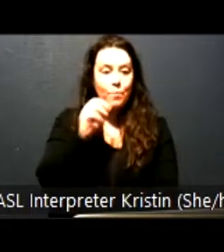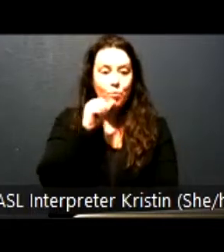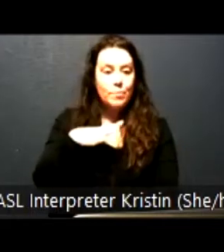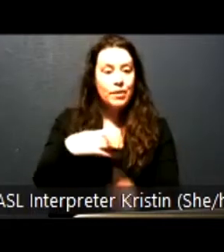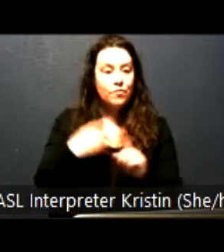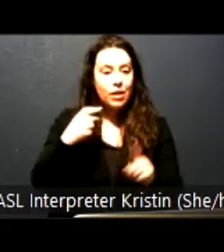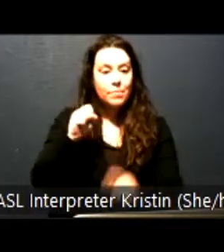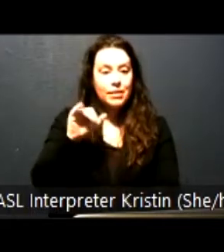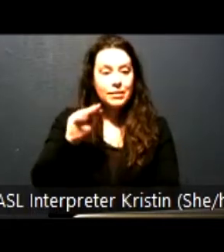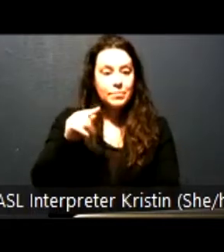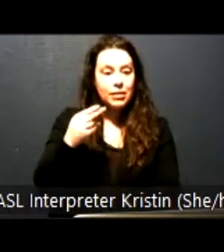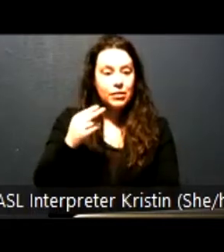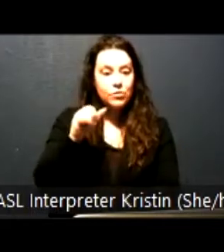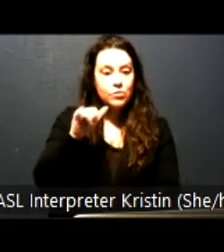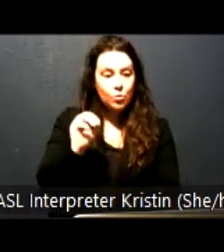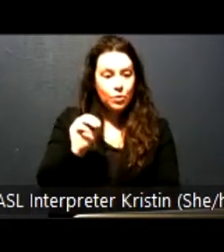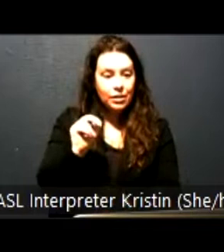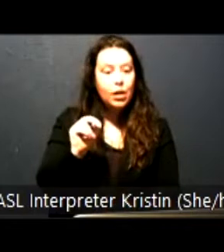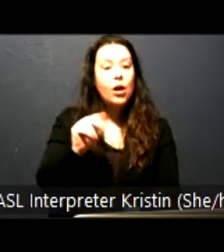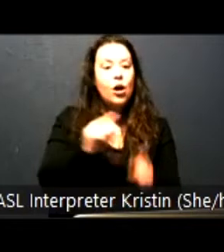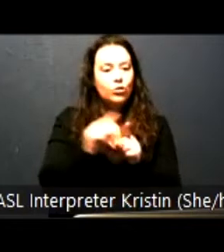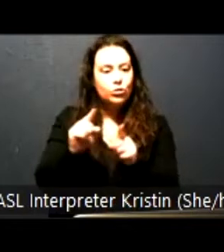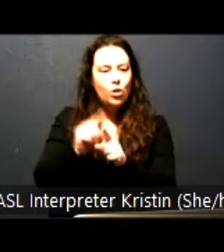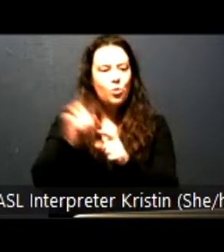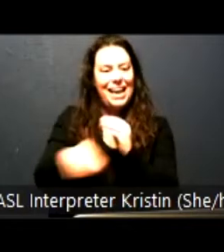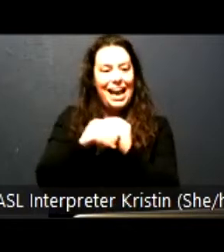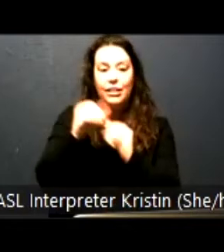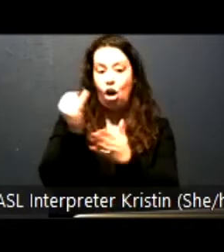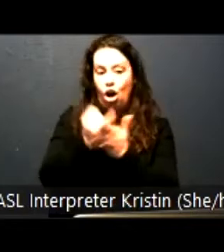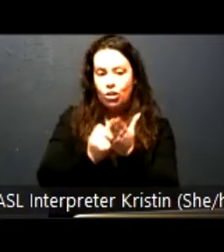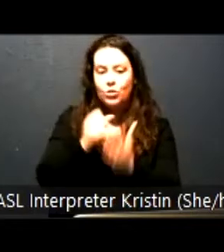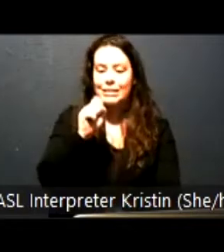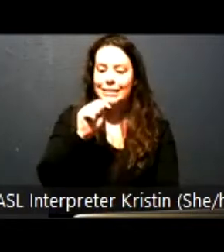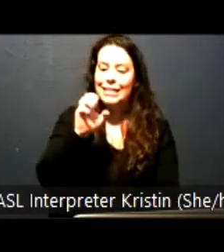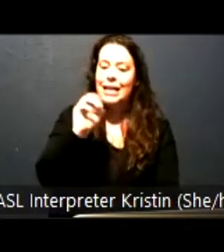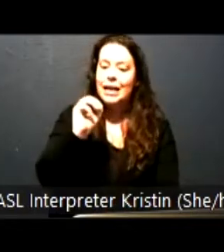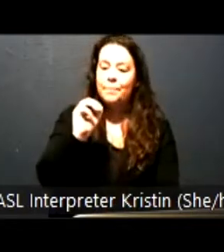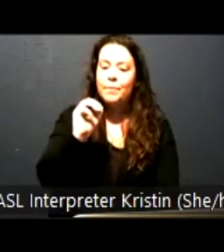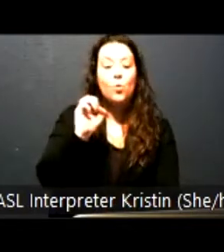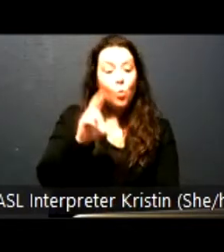known as STEM or STEAM. So our guest scientists this week track animals all across different